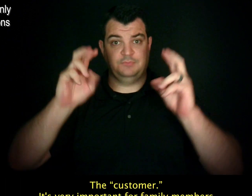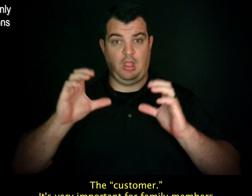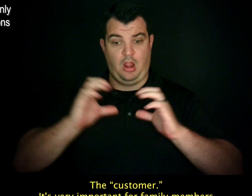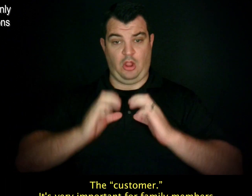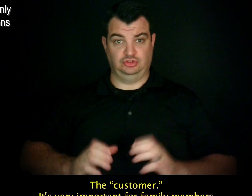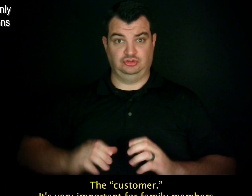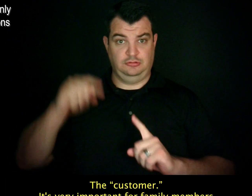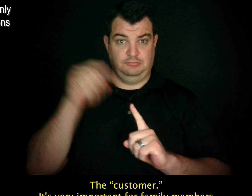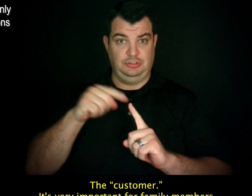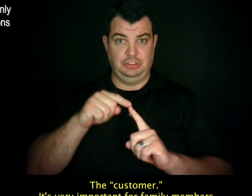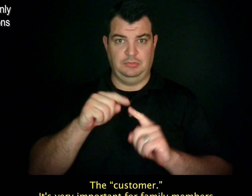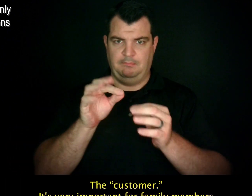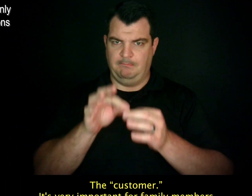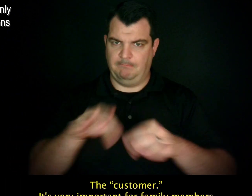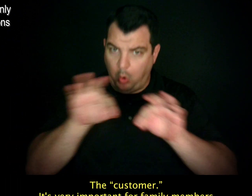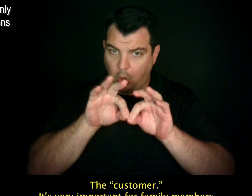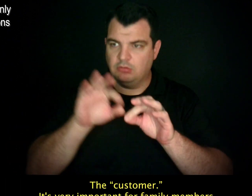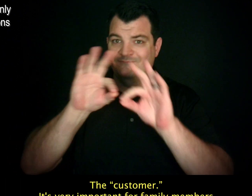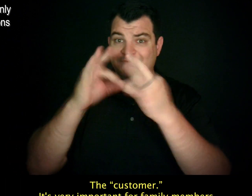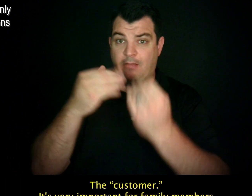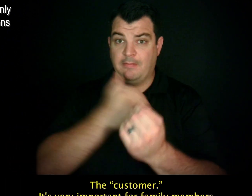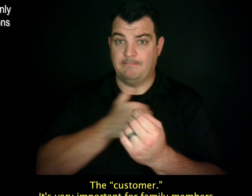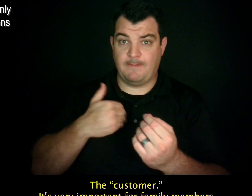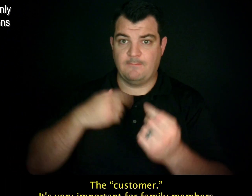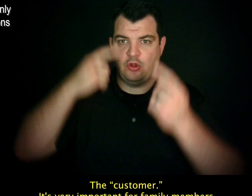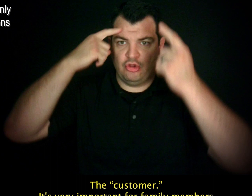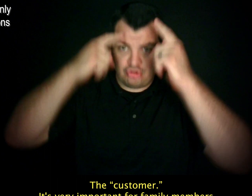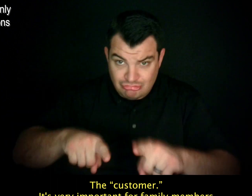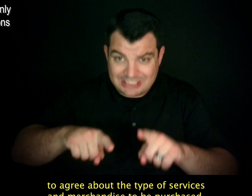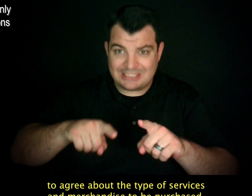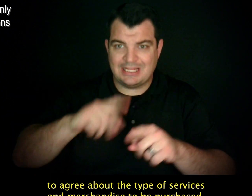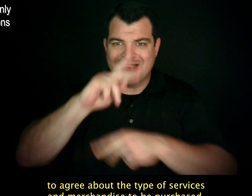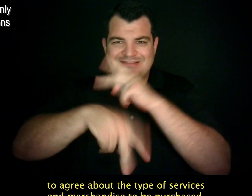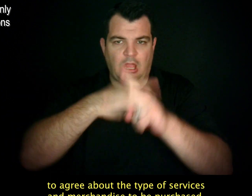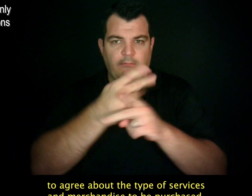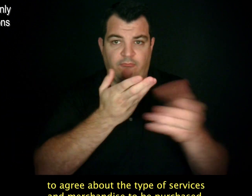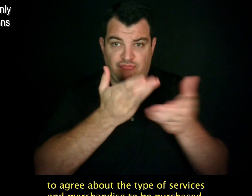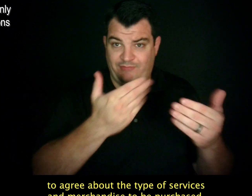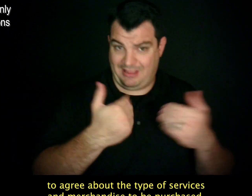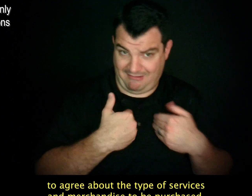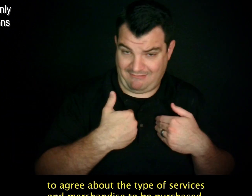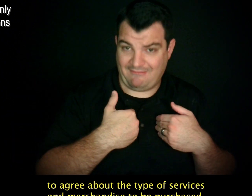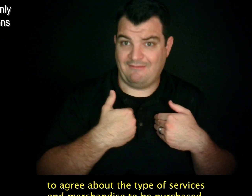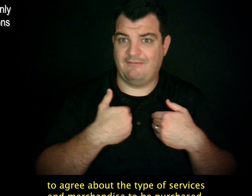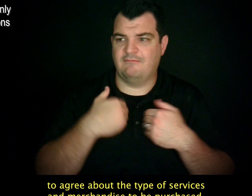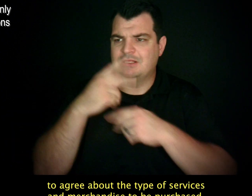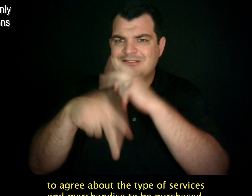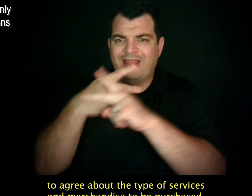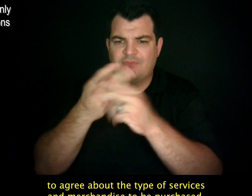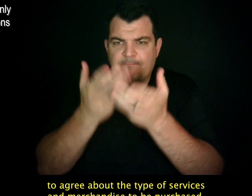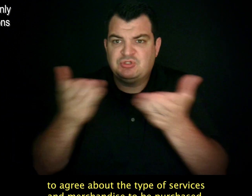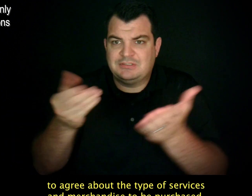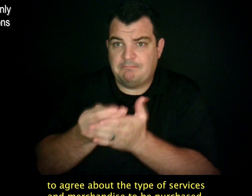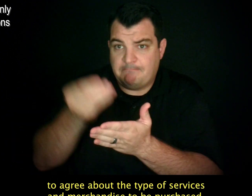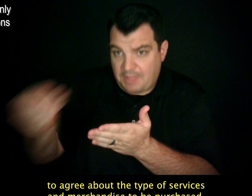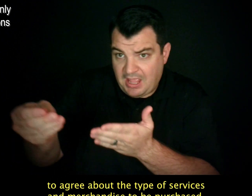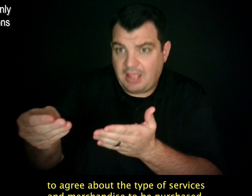The “customer.” It's very important for family members to agree about the type of services and merchandise to be purchased.